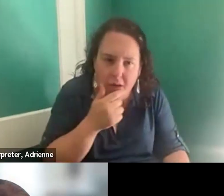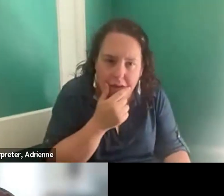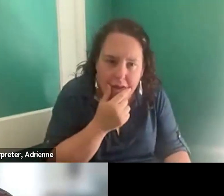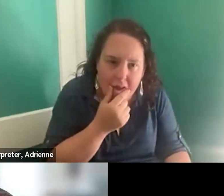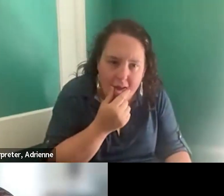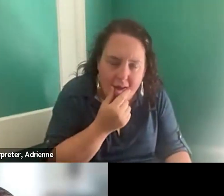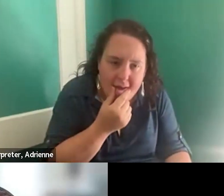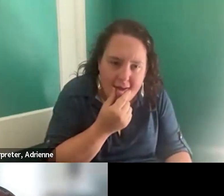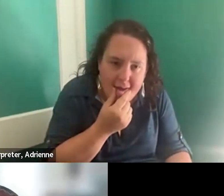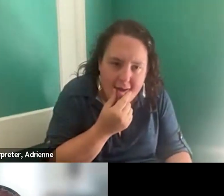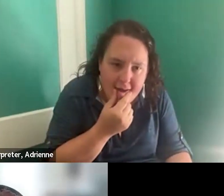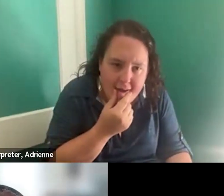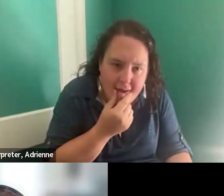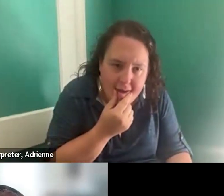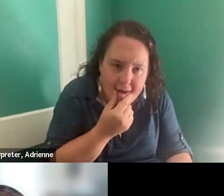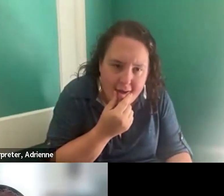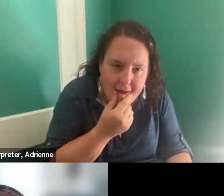So is the good life.